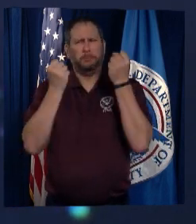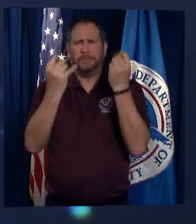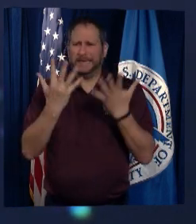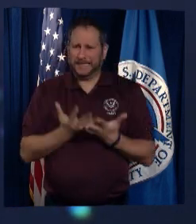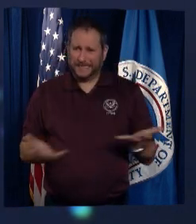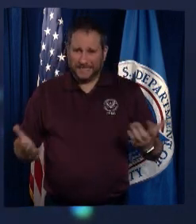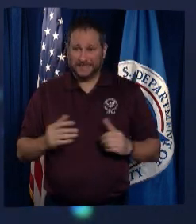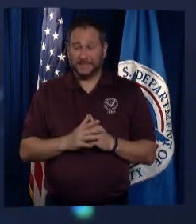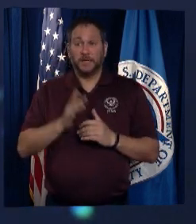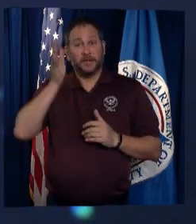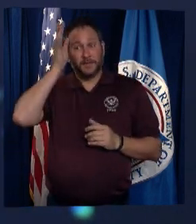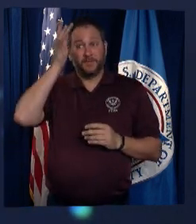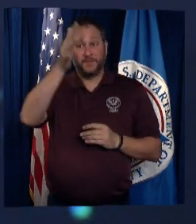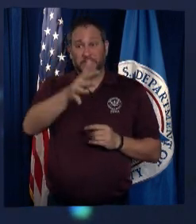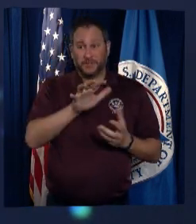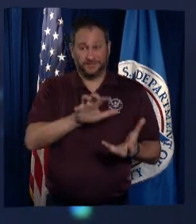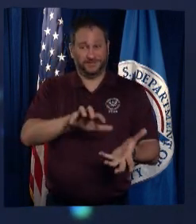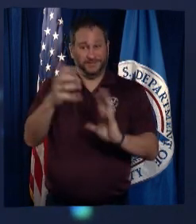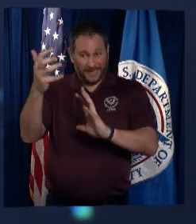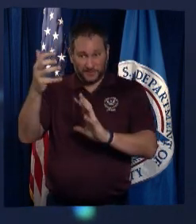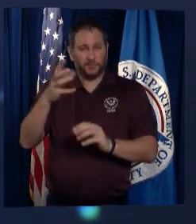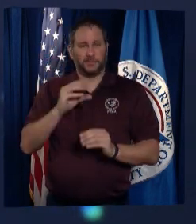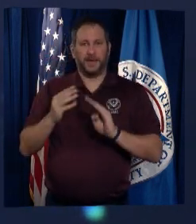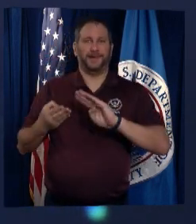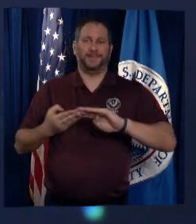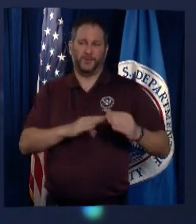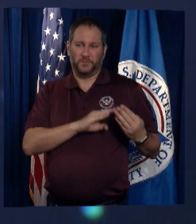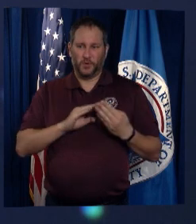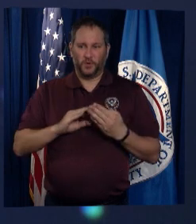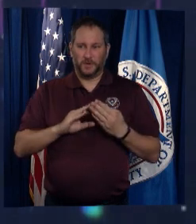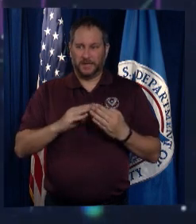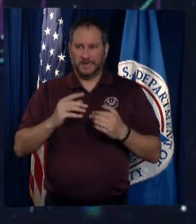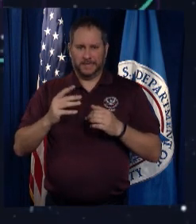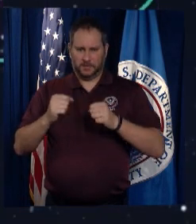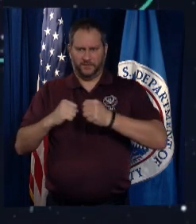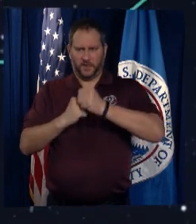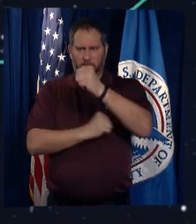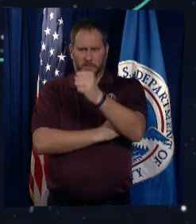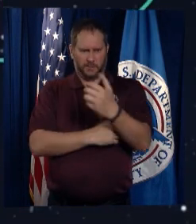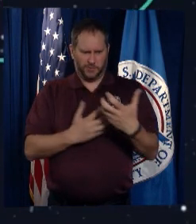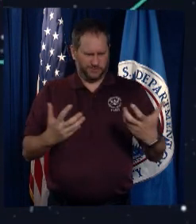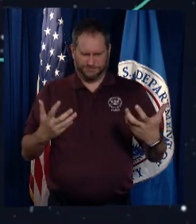We train emergency managers to control an emergency, then we ask them to control a